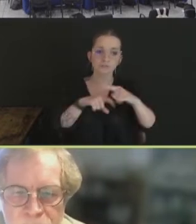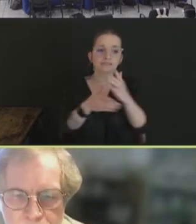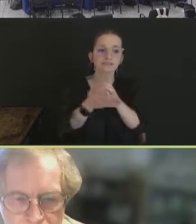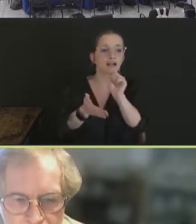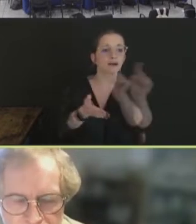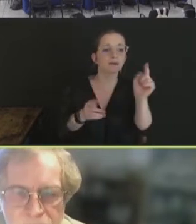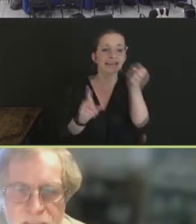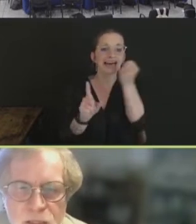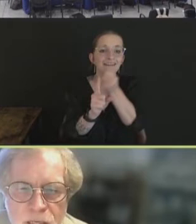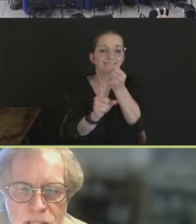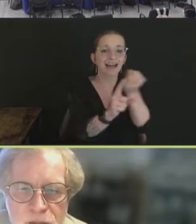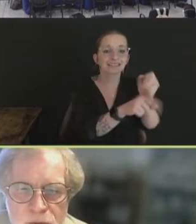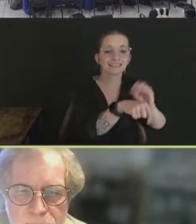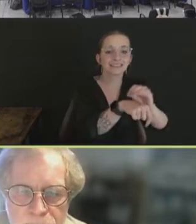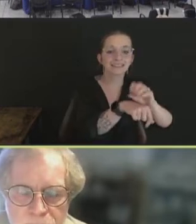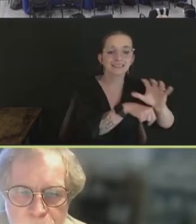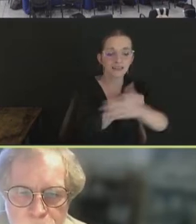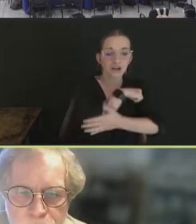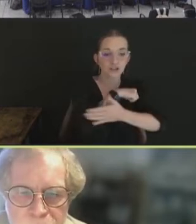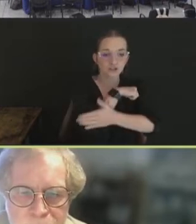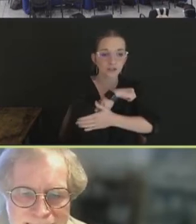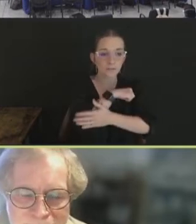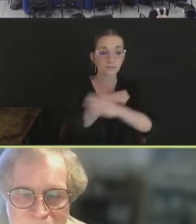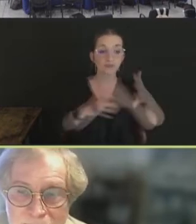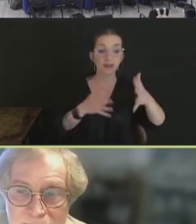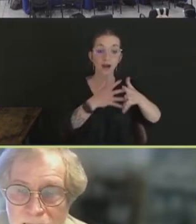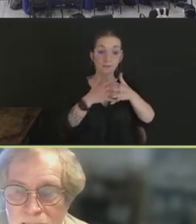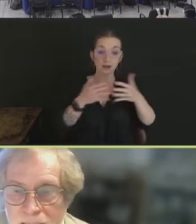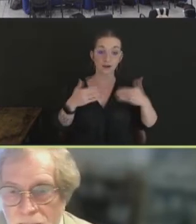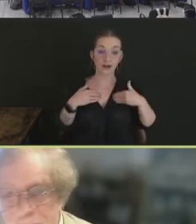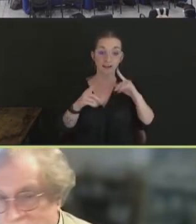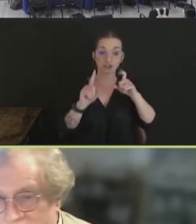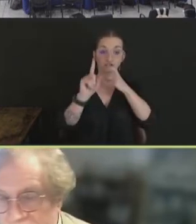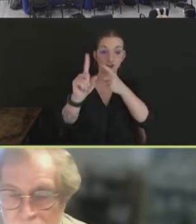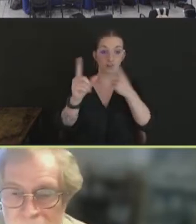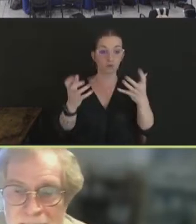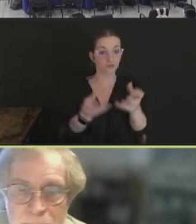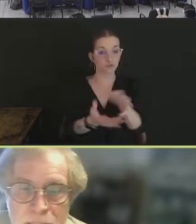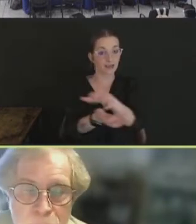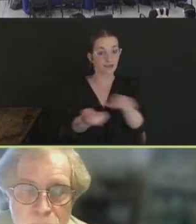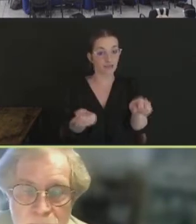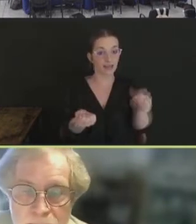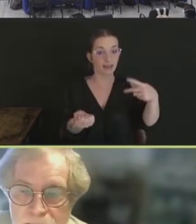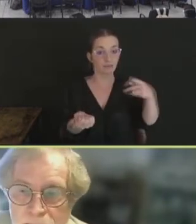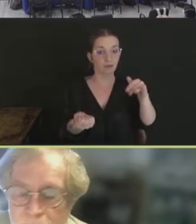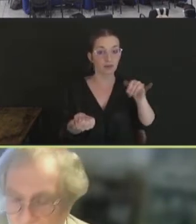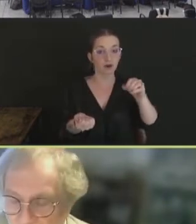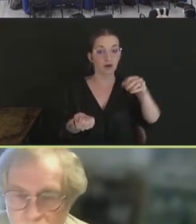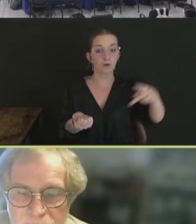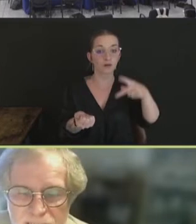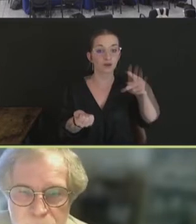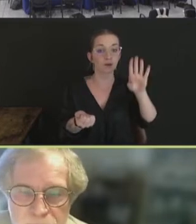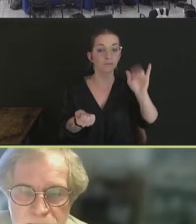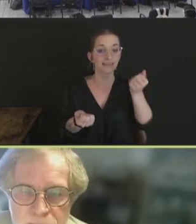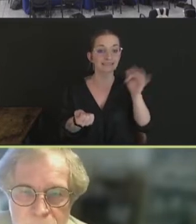The Americas had a target to eradicate polio by 1990. Their last case was in September 1991. Next, please.